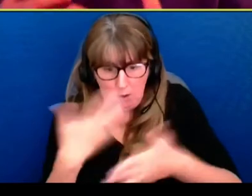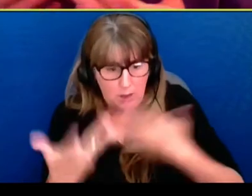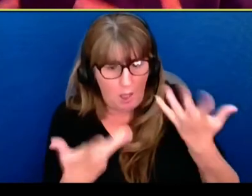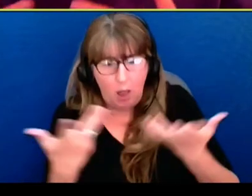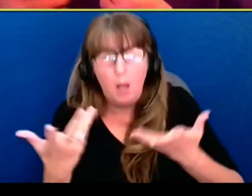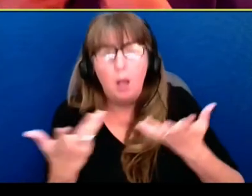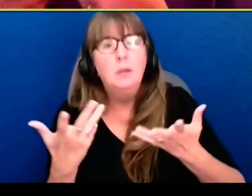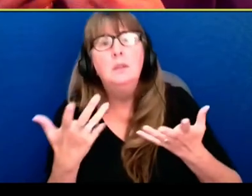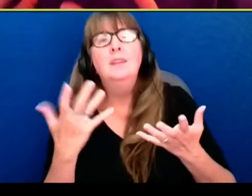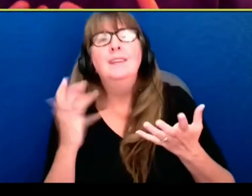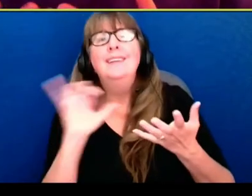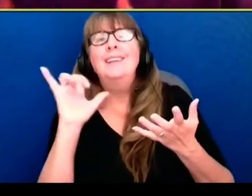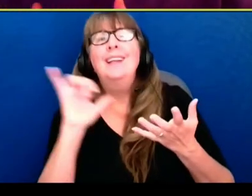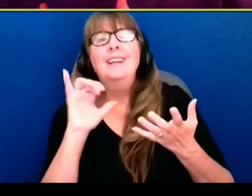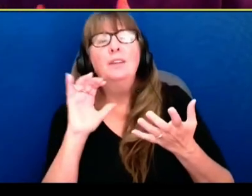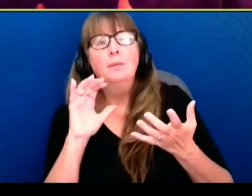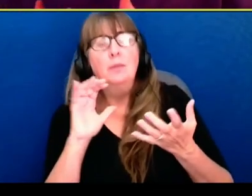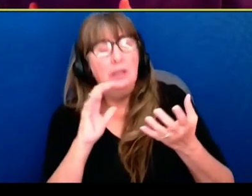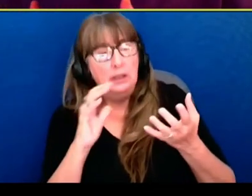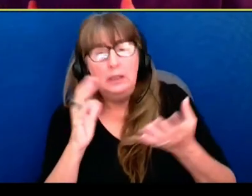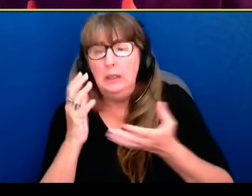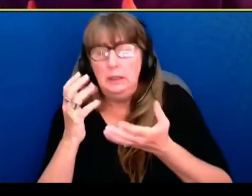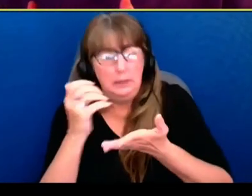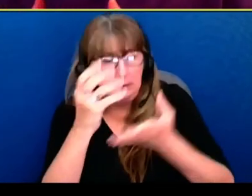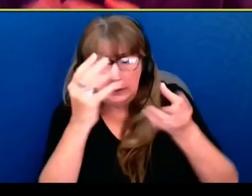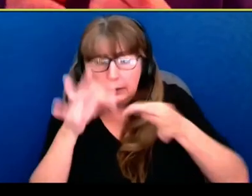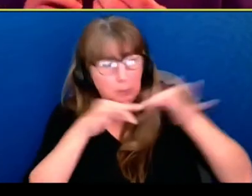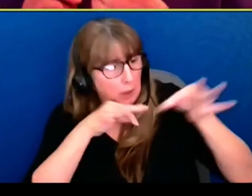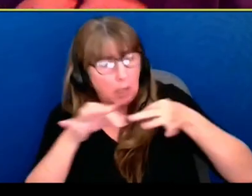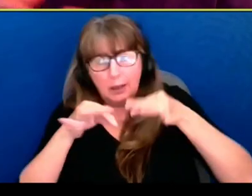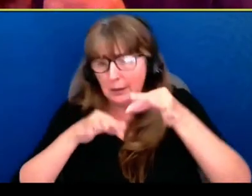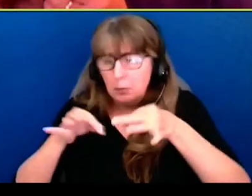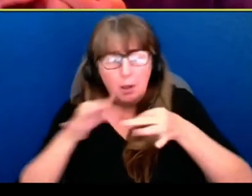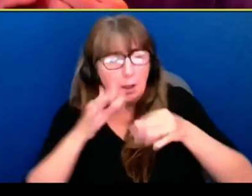by teaching us It helps us get comfortable with that process and brings us up to speed